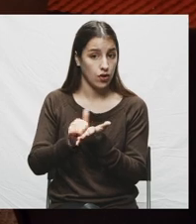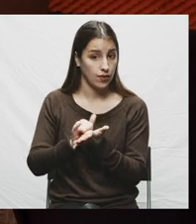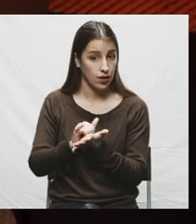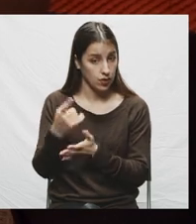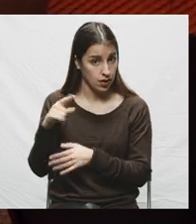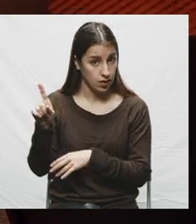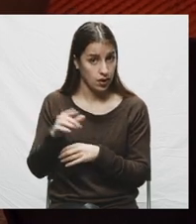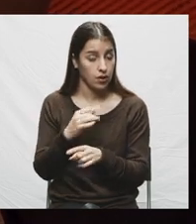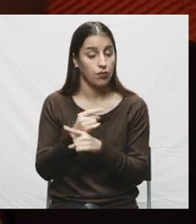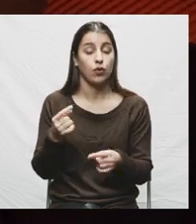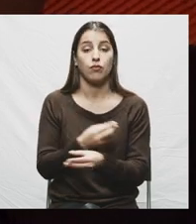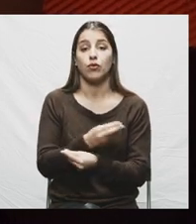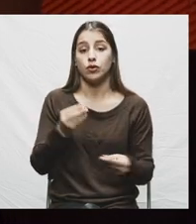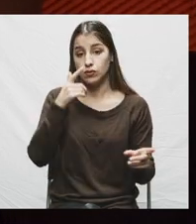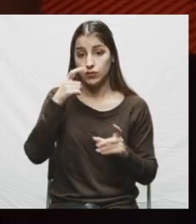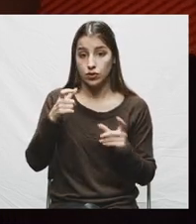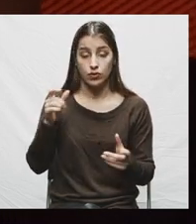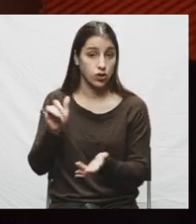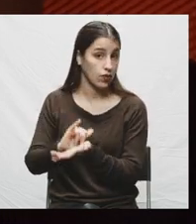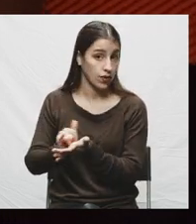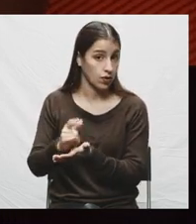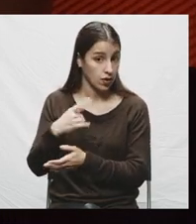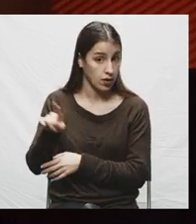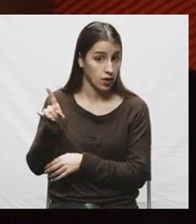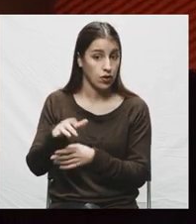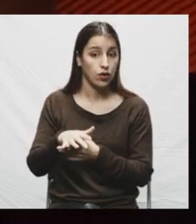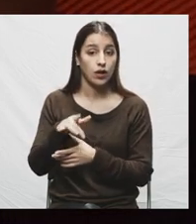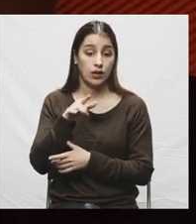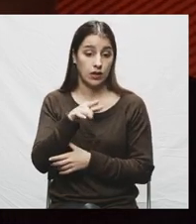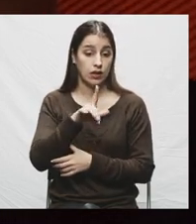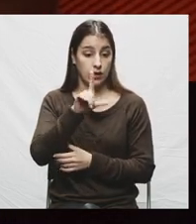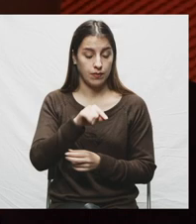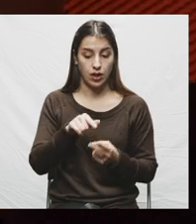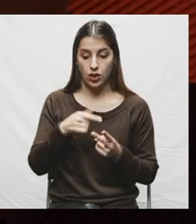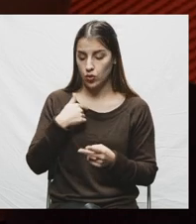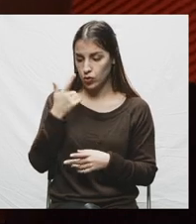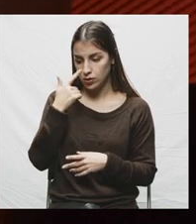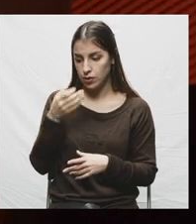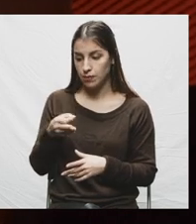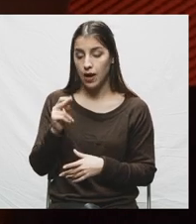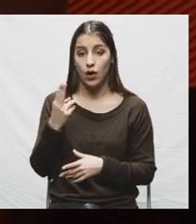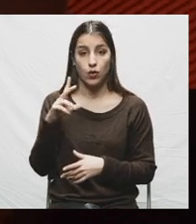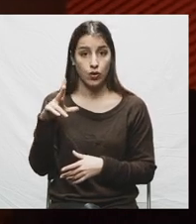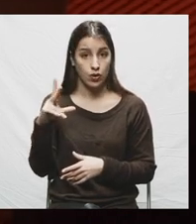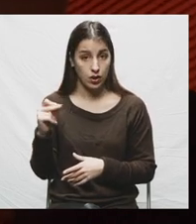because there were some people starting to go there, including him. I had known Paula Massano